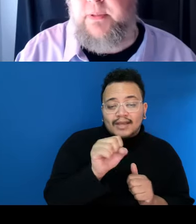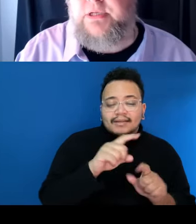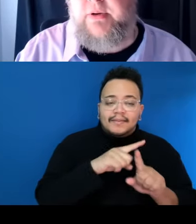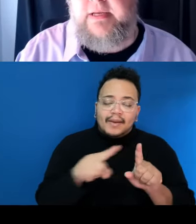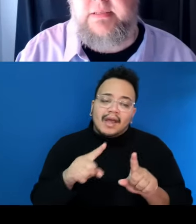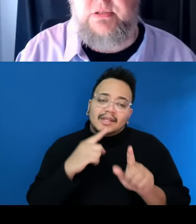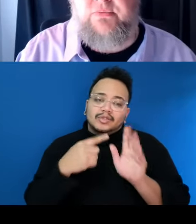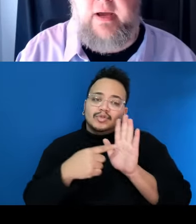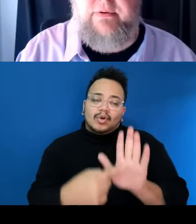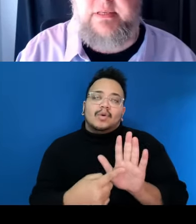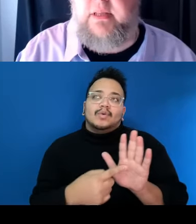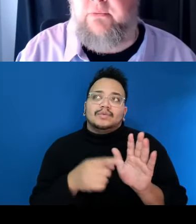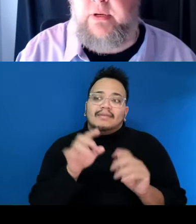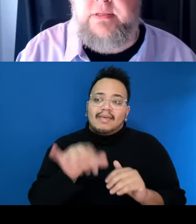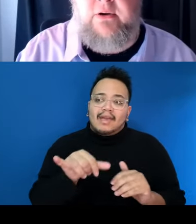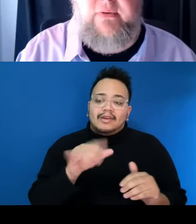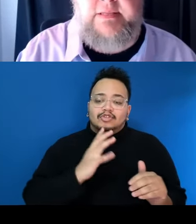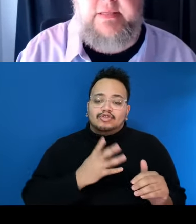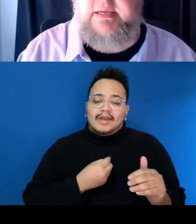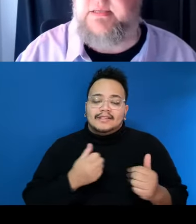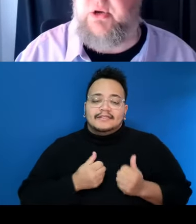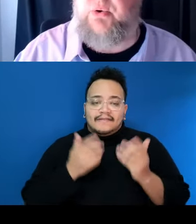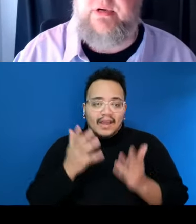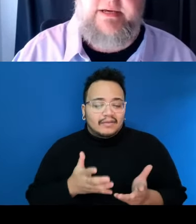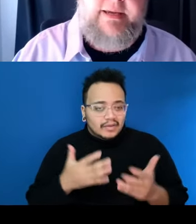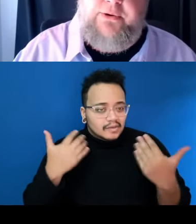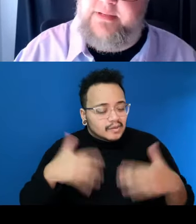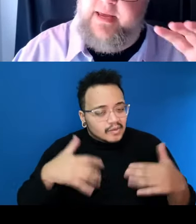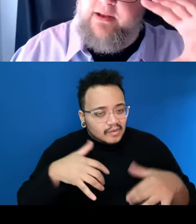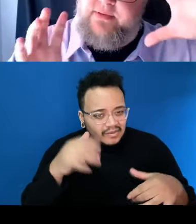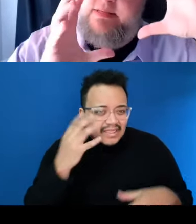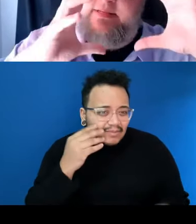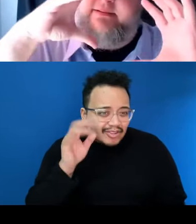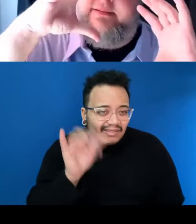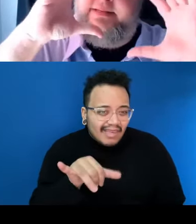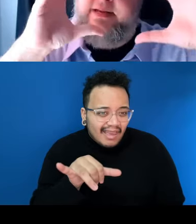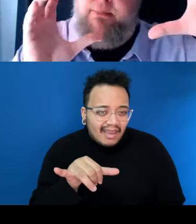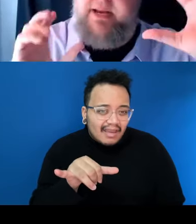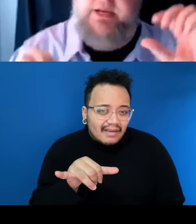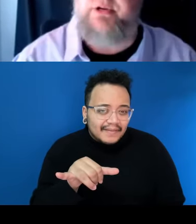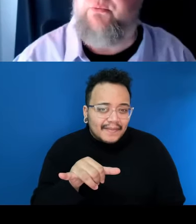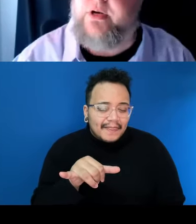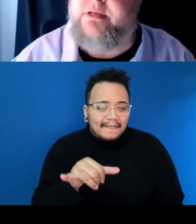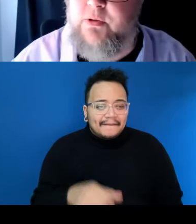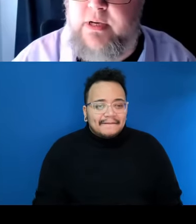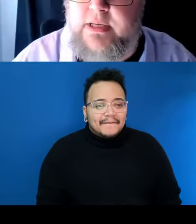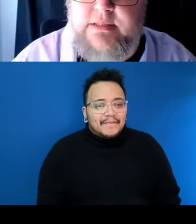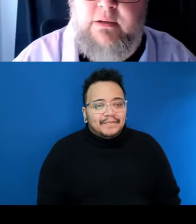that so many trans survivors and loved ones are facing. So, just kind of this combination of what community is